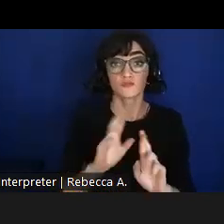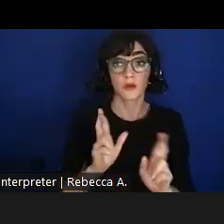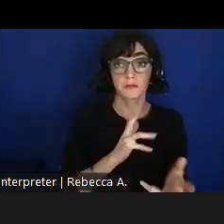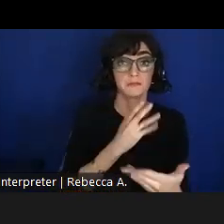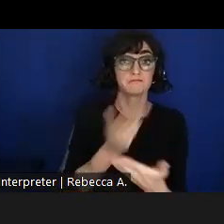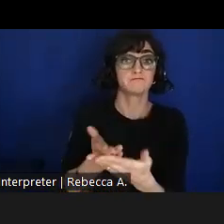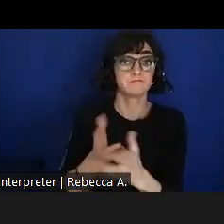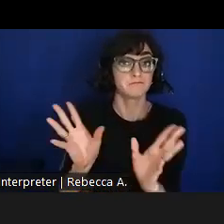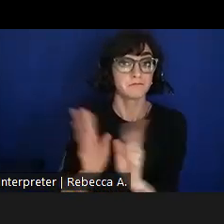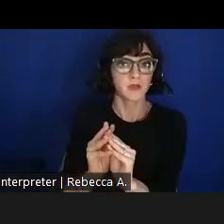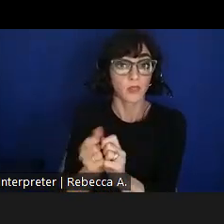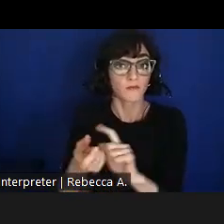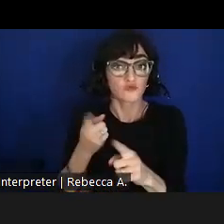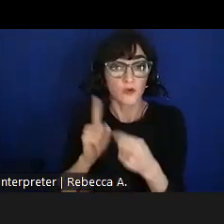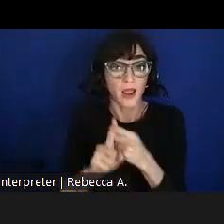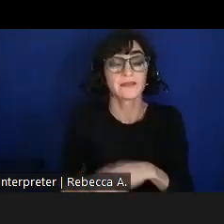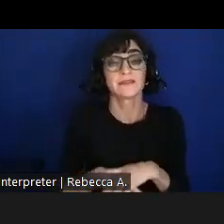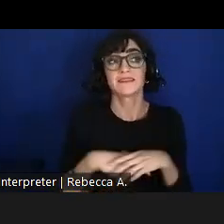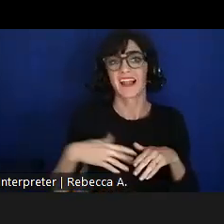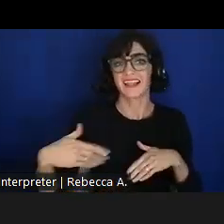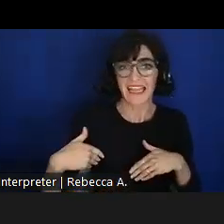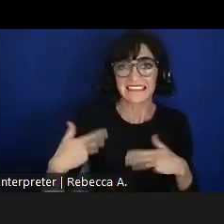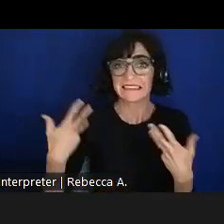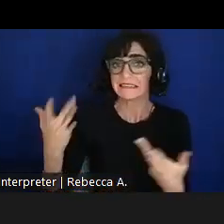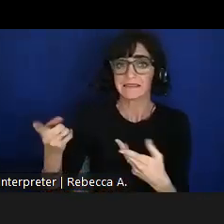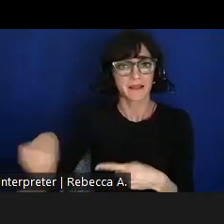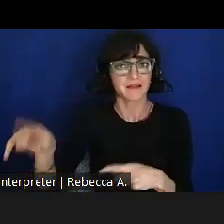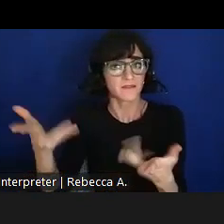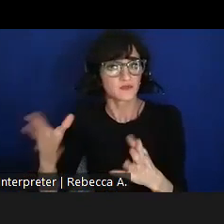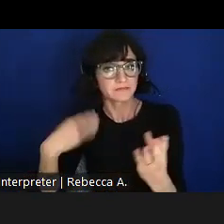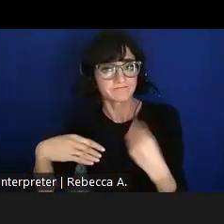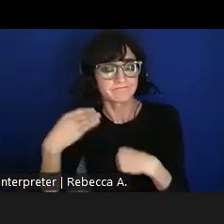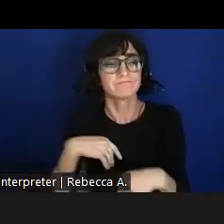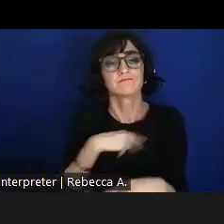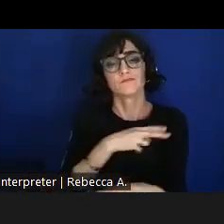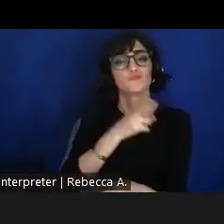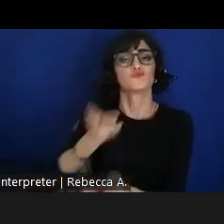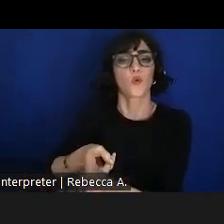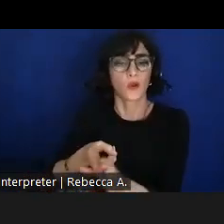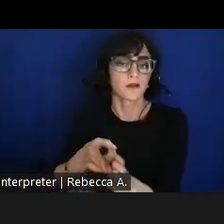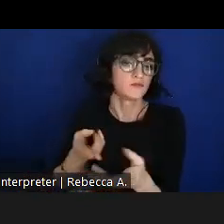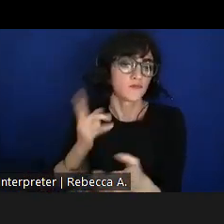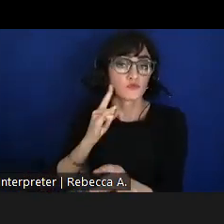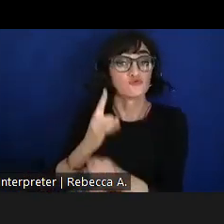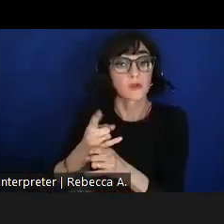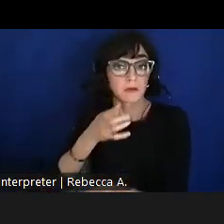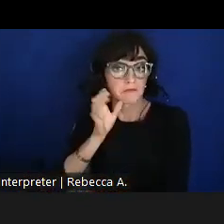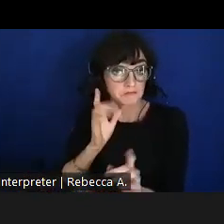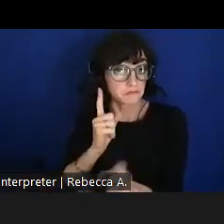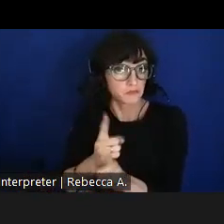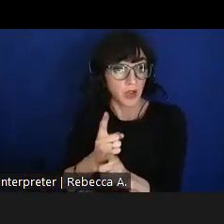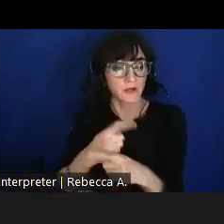and they go ahead and join their friends having a drink and not realizing that, you know they